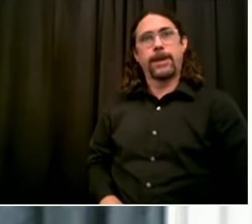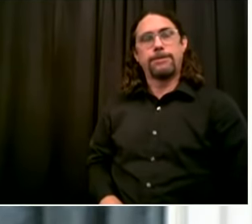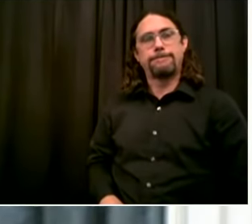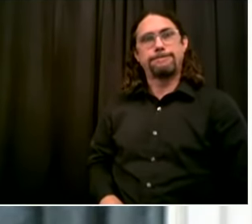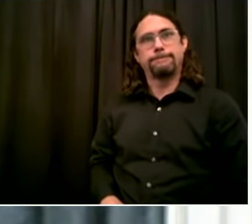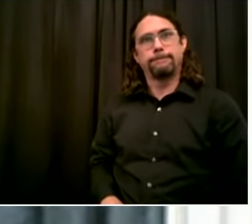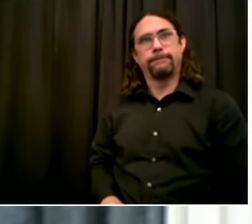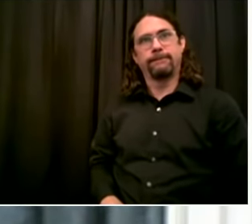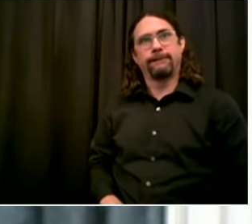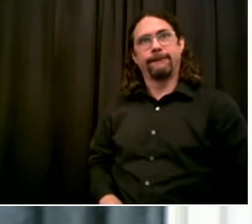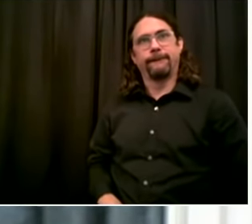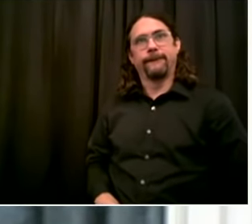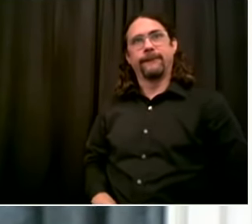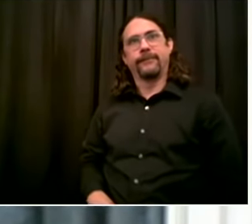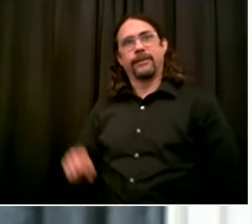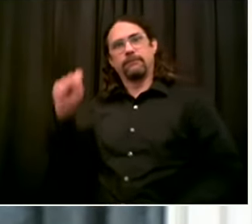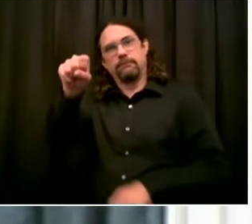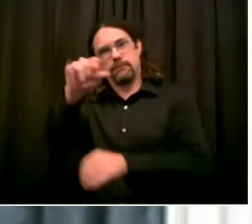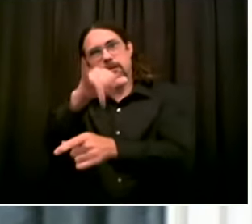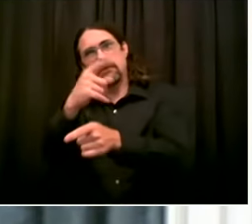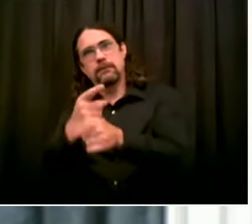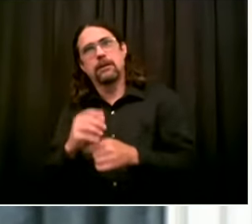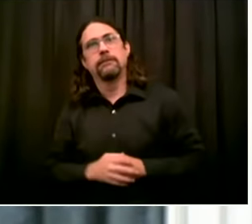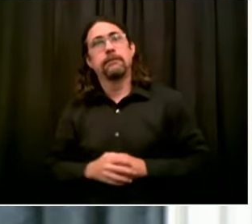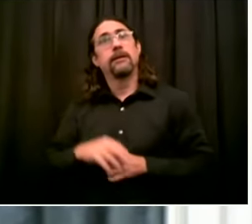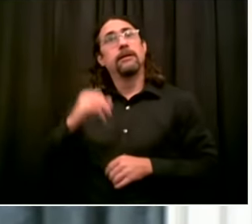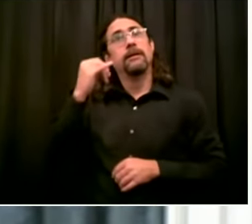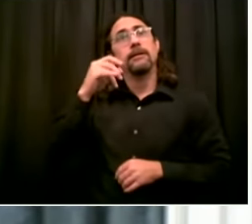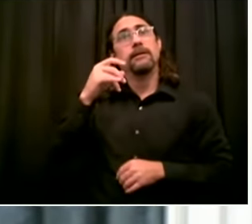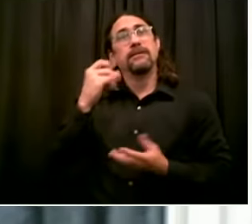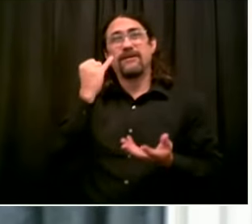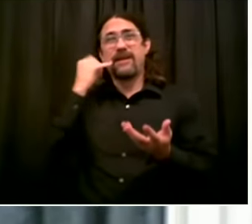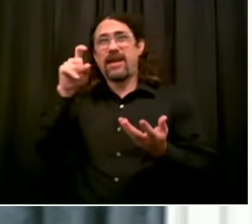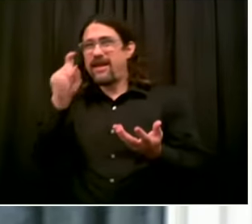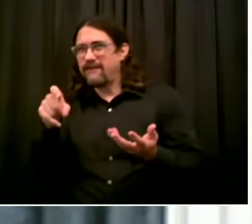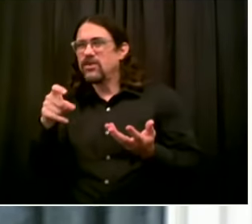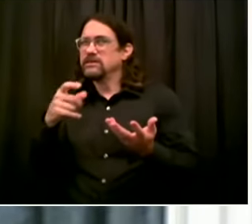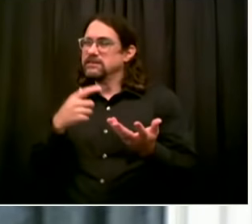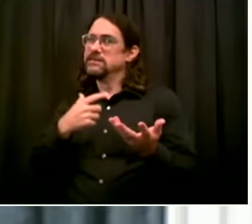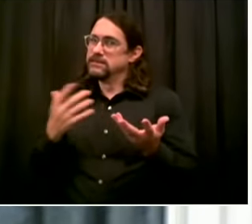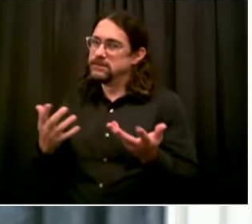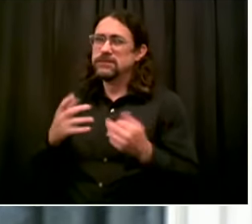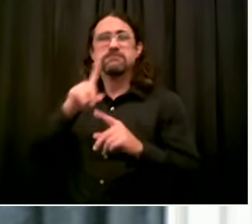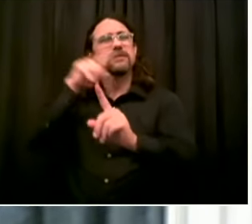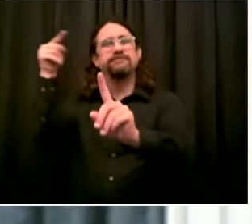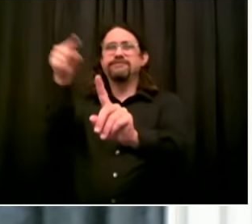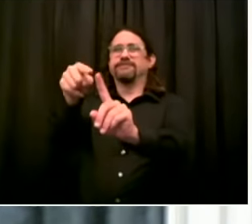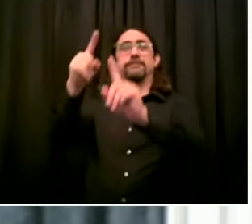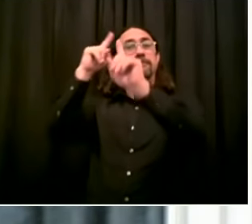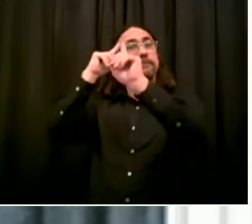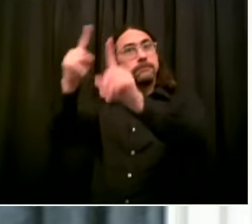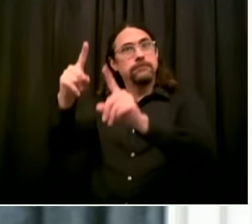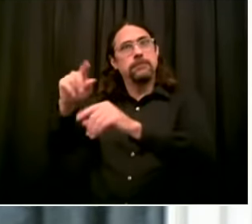THAT IS THE FIRST THING TO FOCUS ON. CAN WE KEEP IT BEOLW TWIH OUR ACTIONS? YES, I BELIEVE